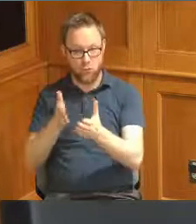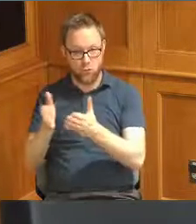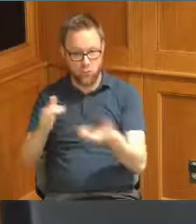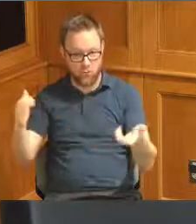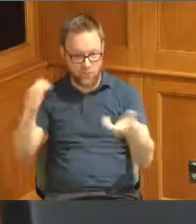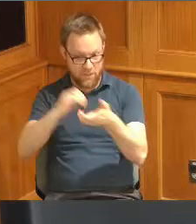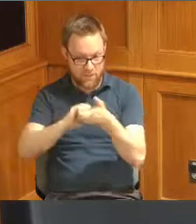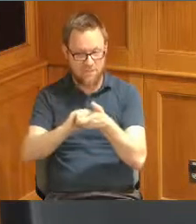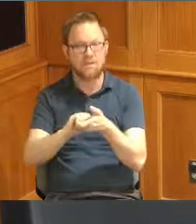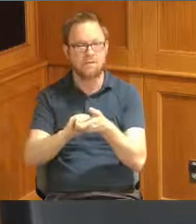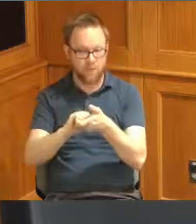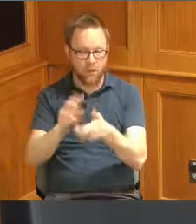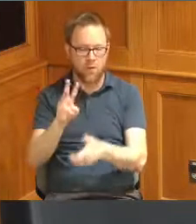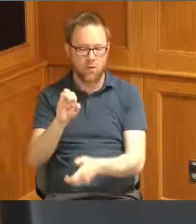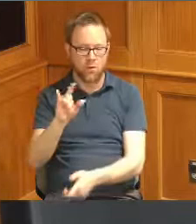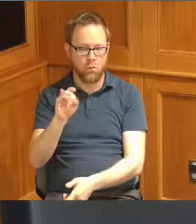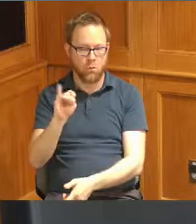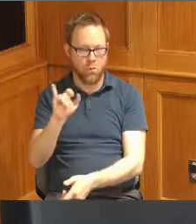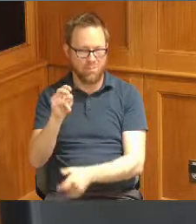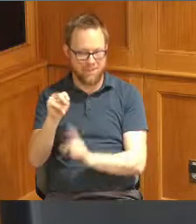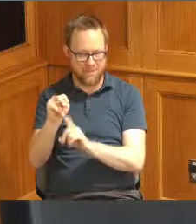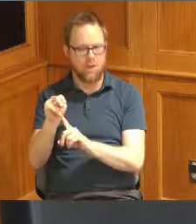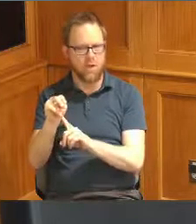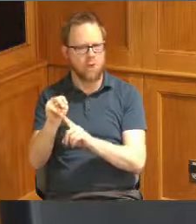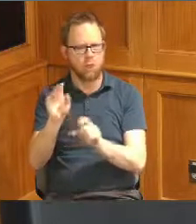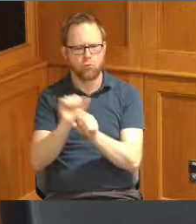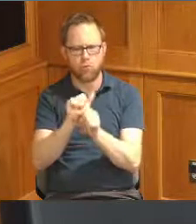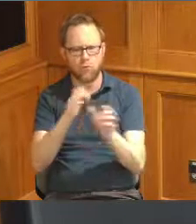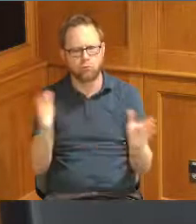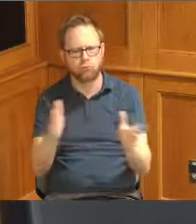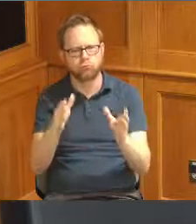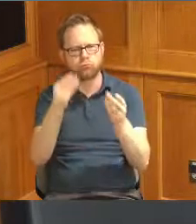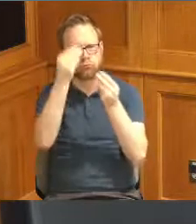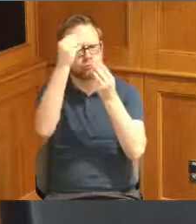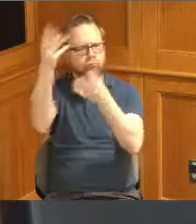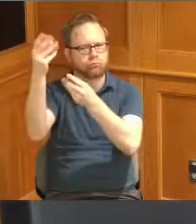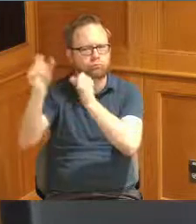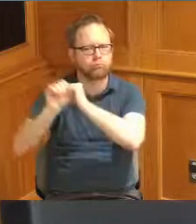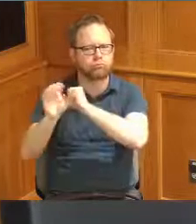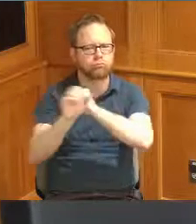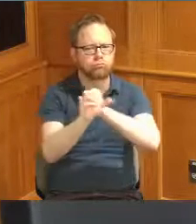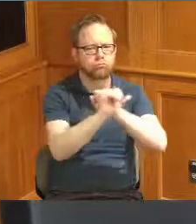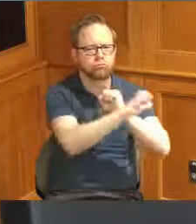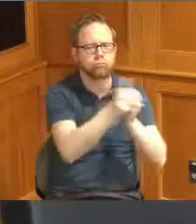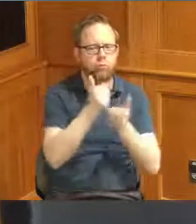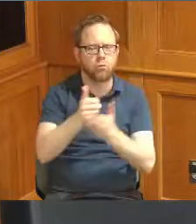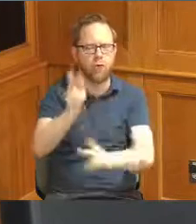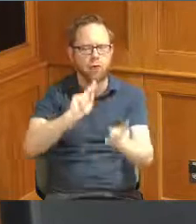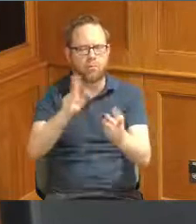are working to increase public activities and knowledge and preparation for severe weather